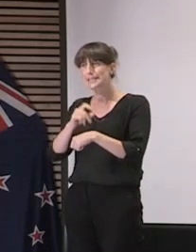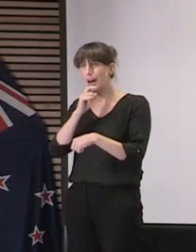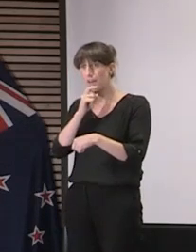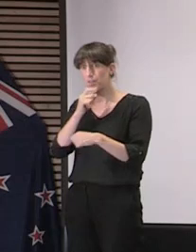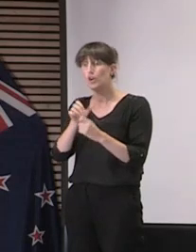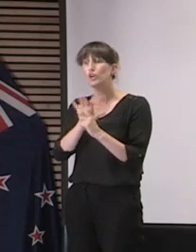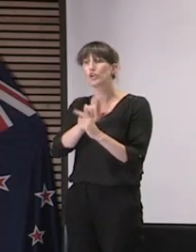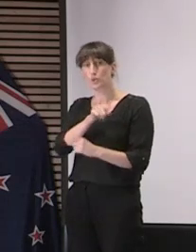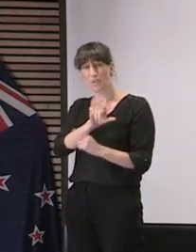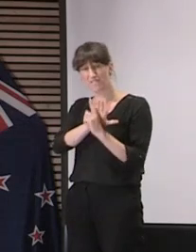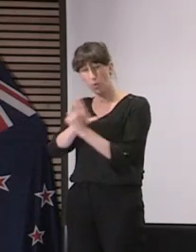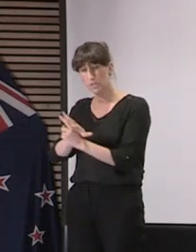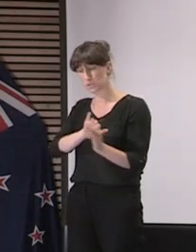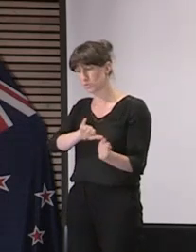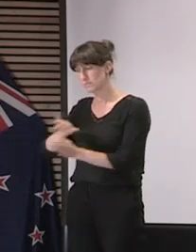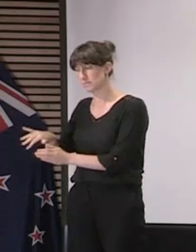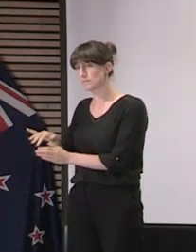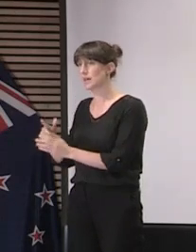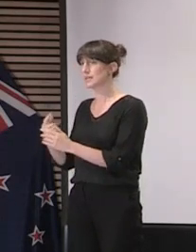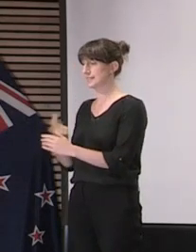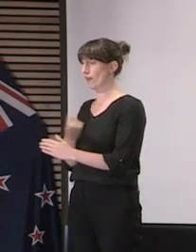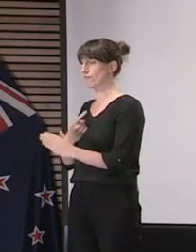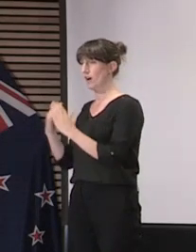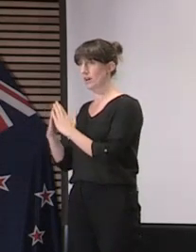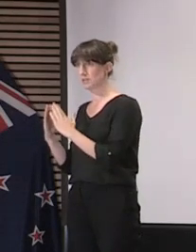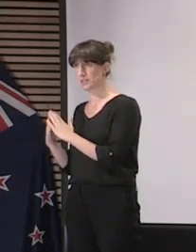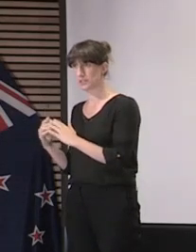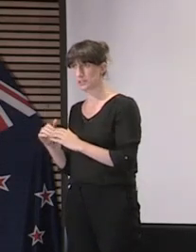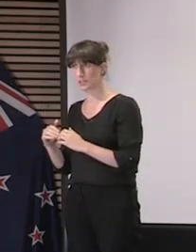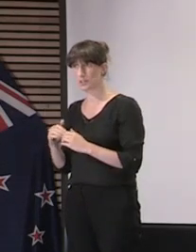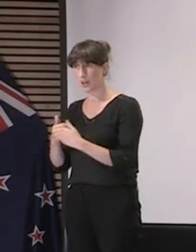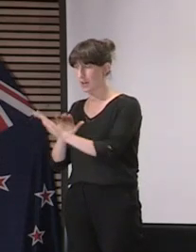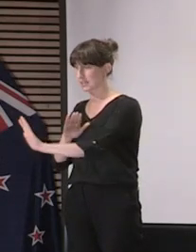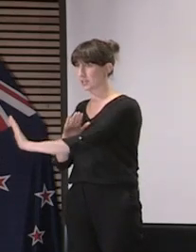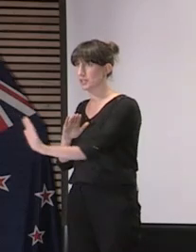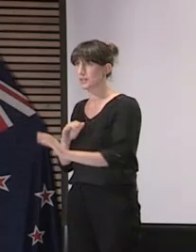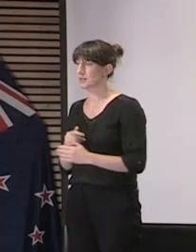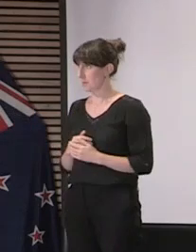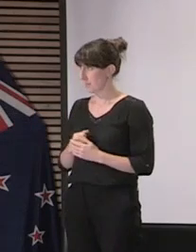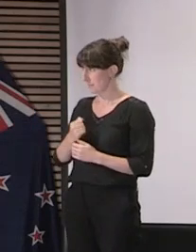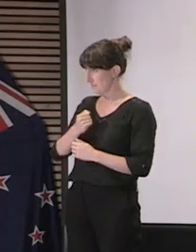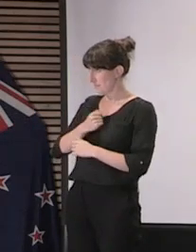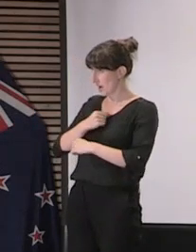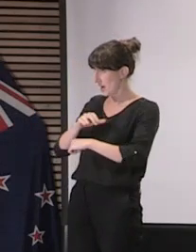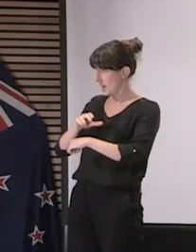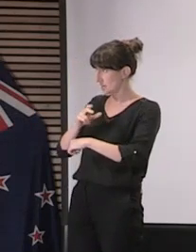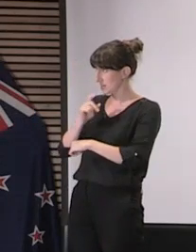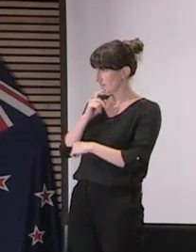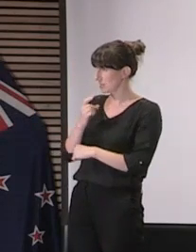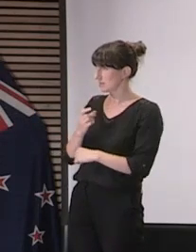put into forced isolation?